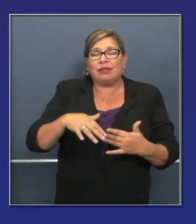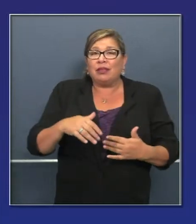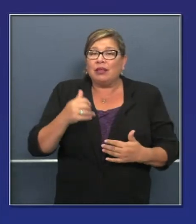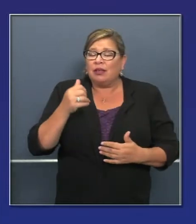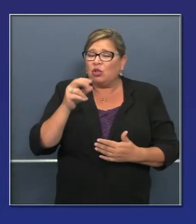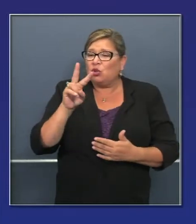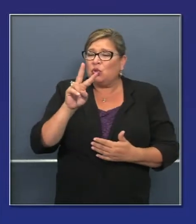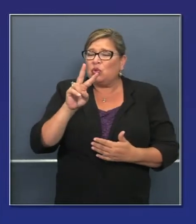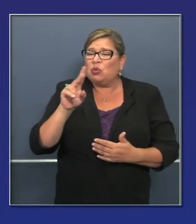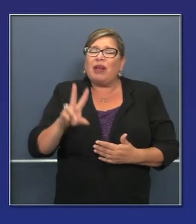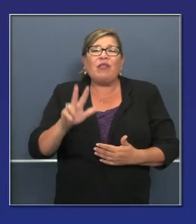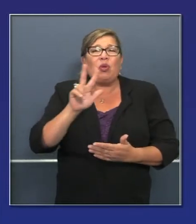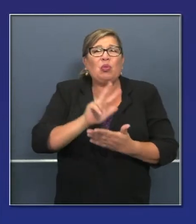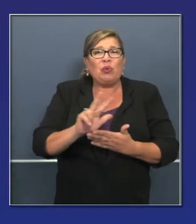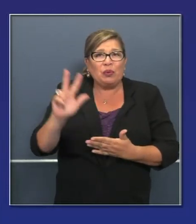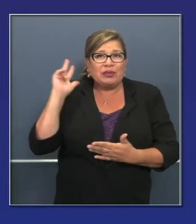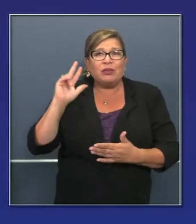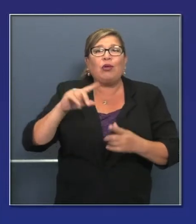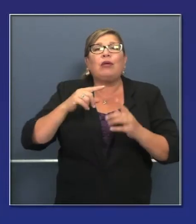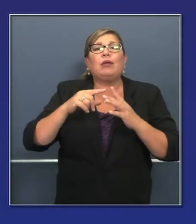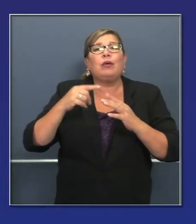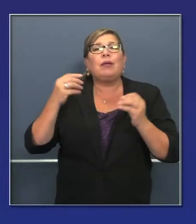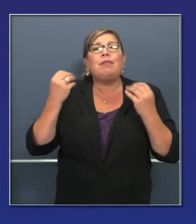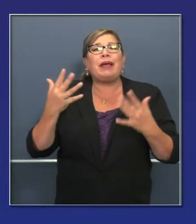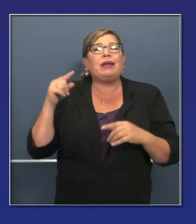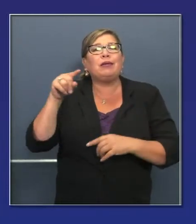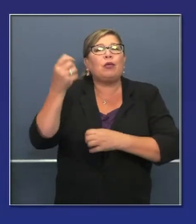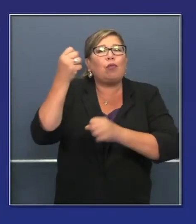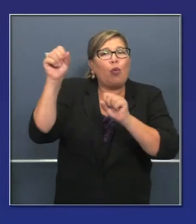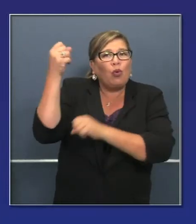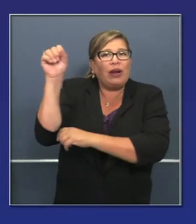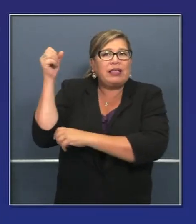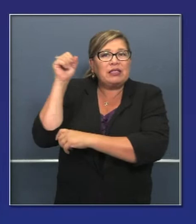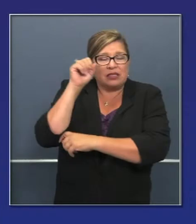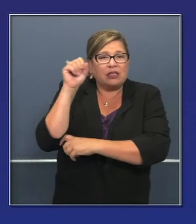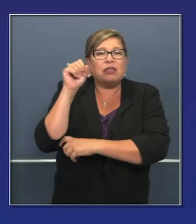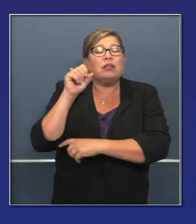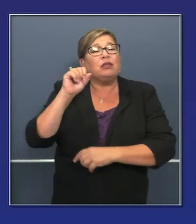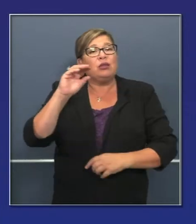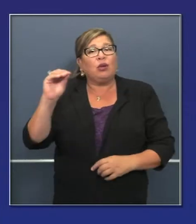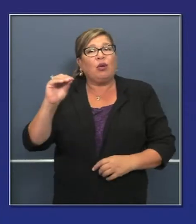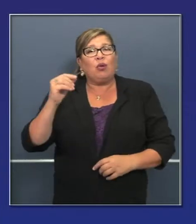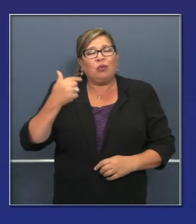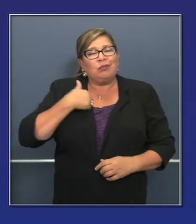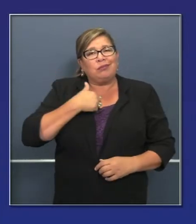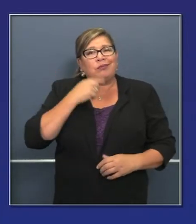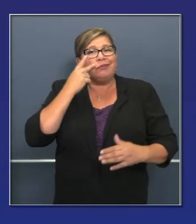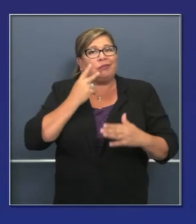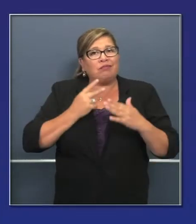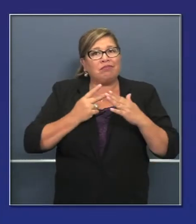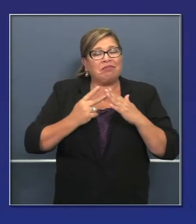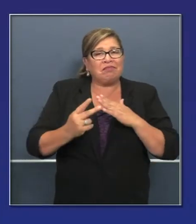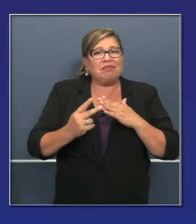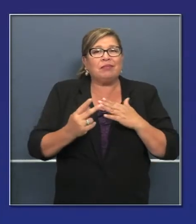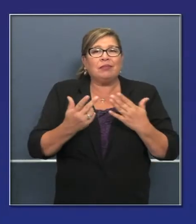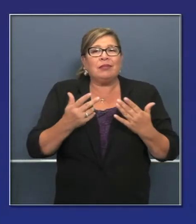so we should start anticipating one would assume it could anticipate an increase of the positivity